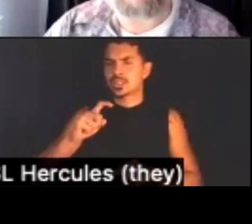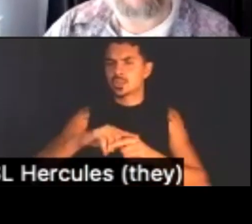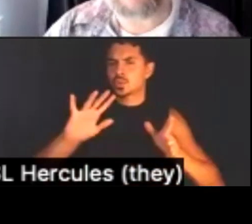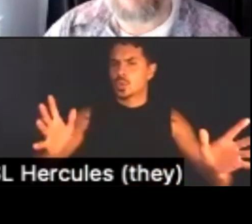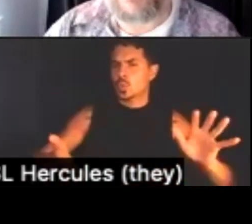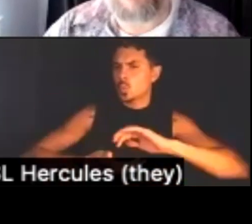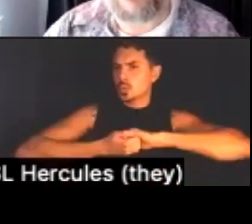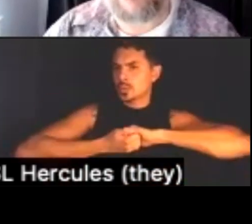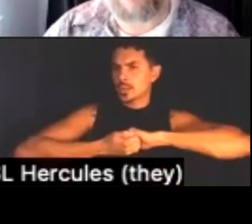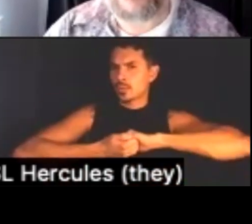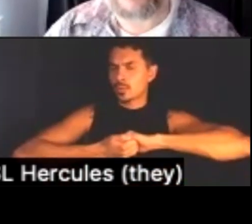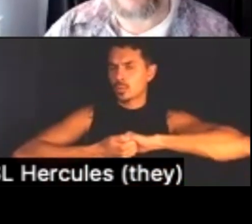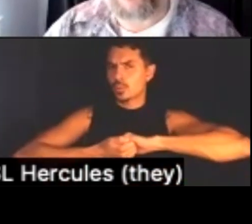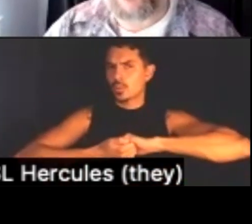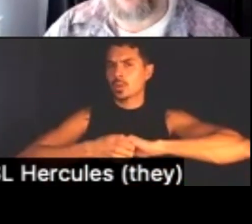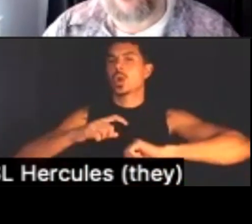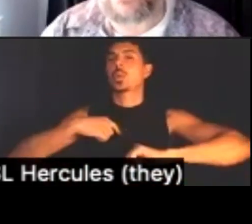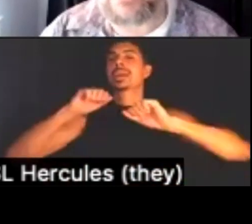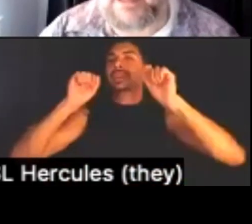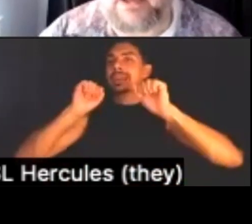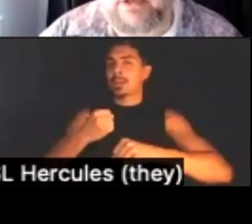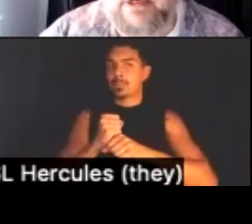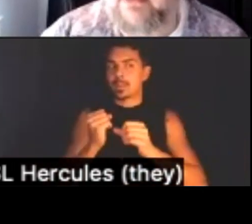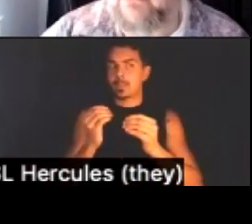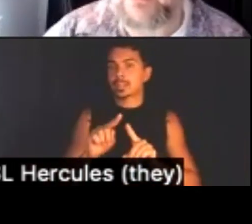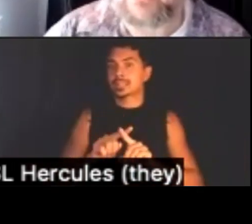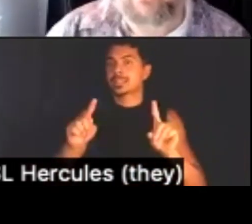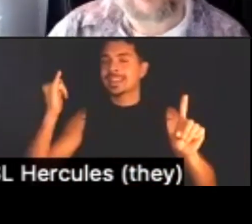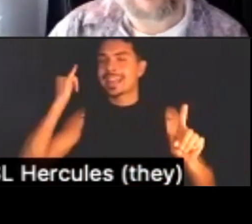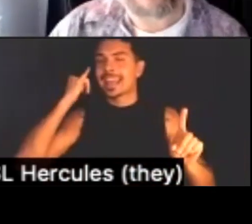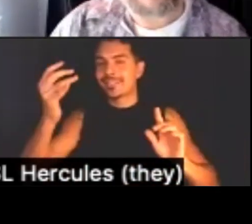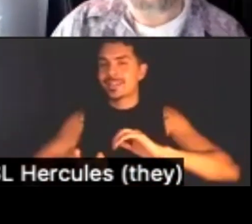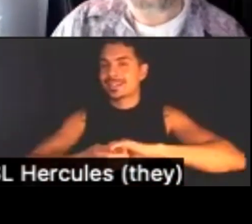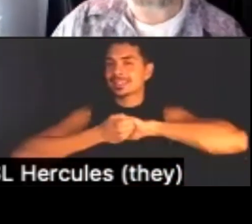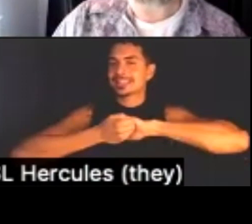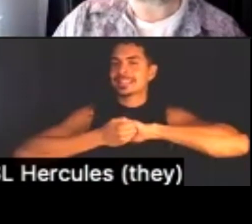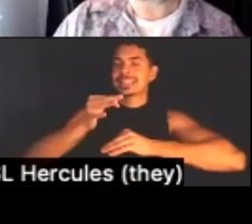that we can make more difference when we work together versus working in silos.